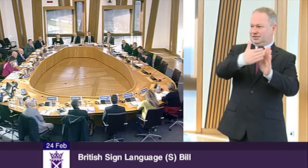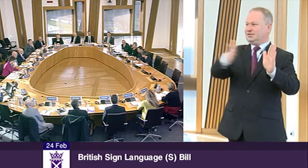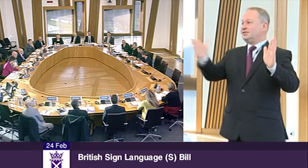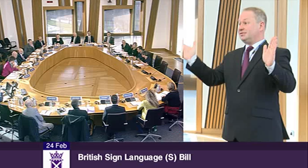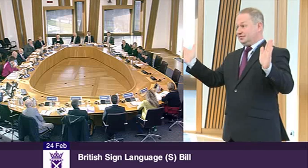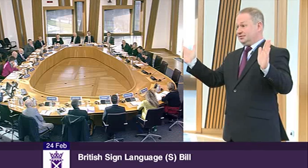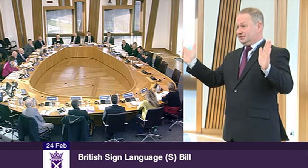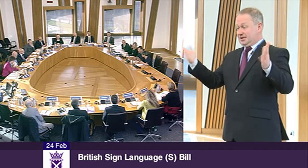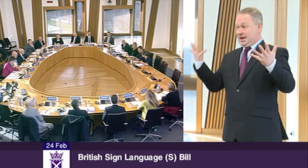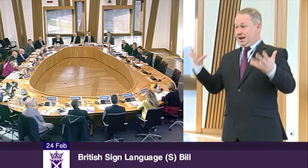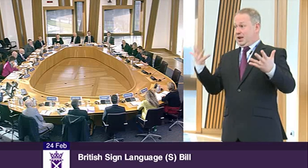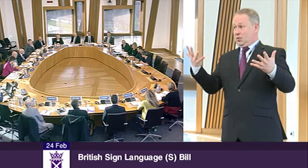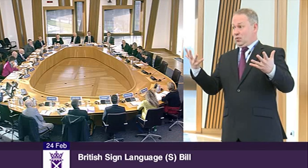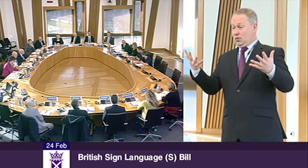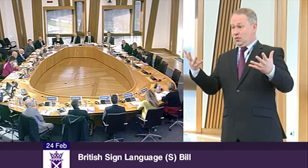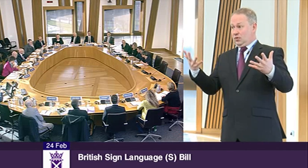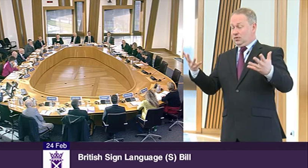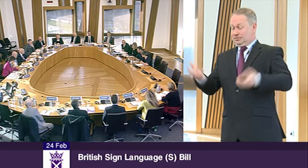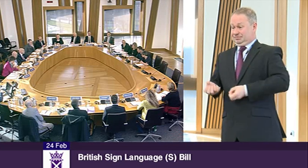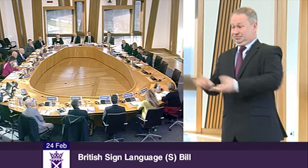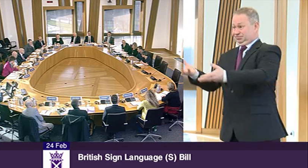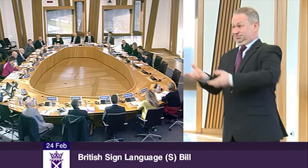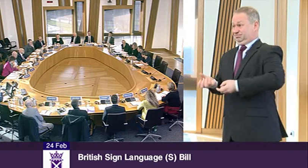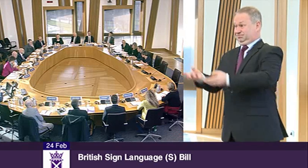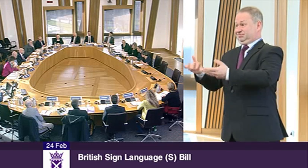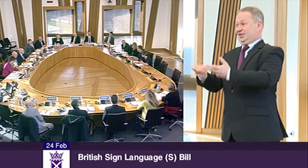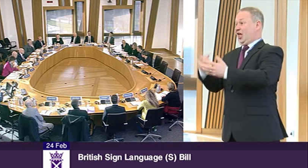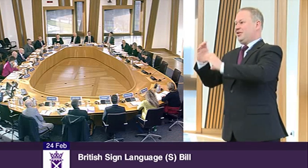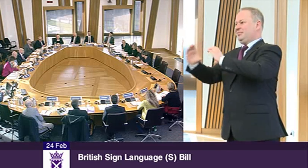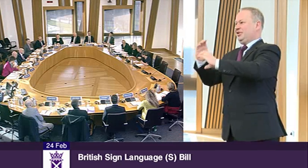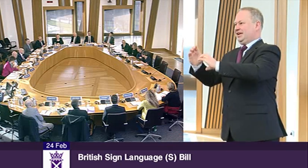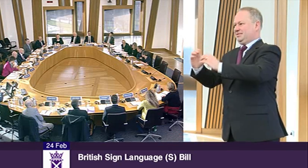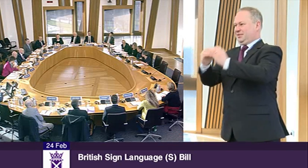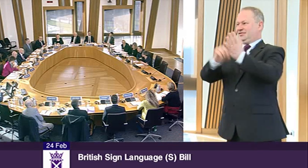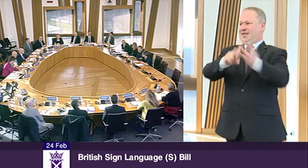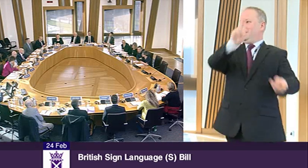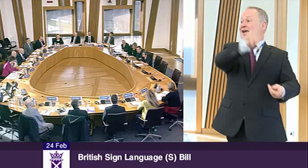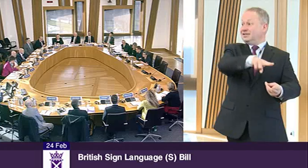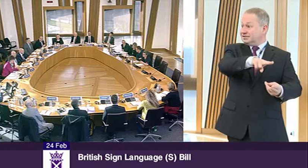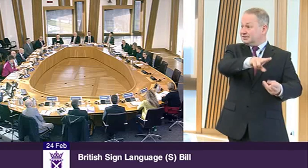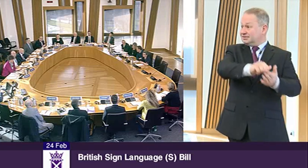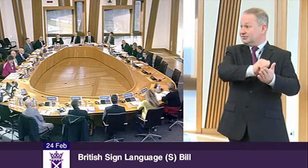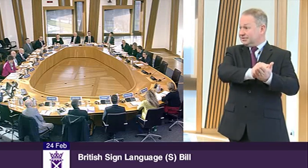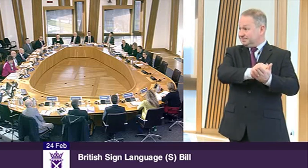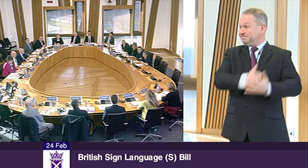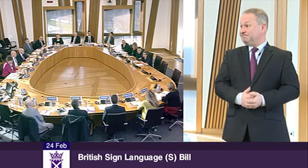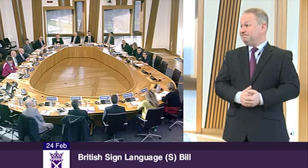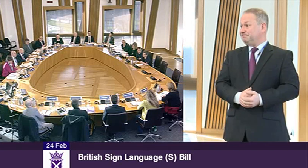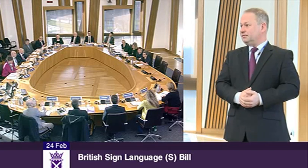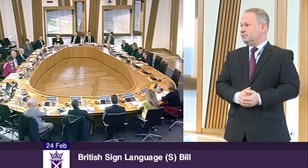that is available right now, there is much more spending on the other forms of communication than on BSL. That is the status quo.